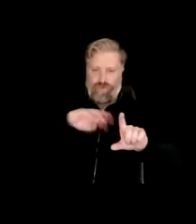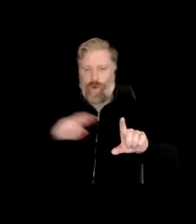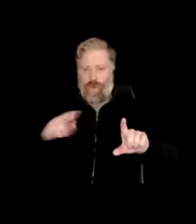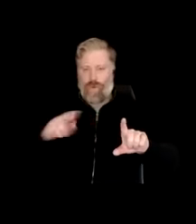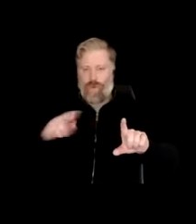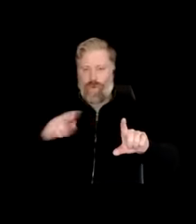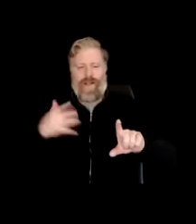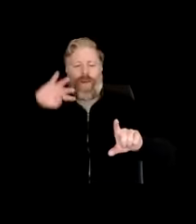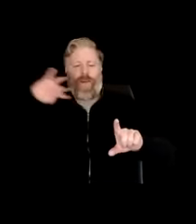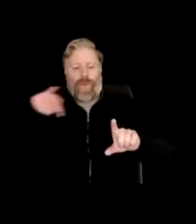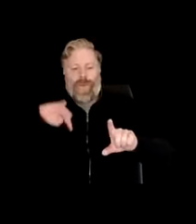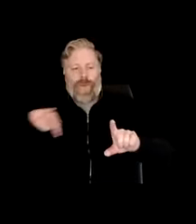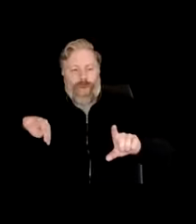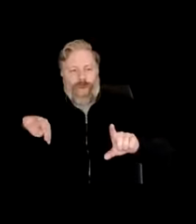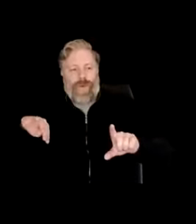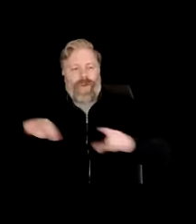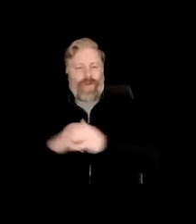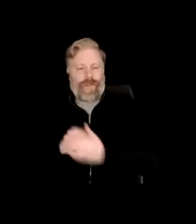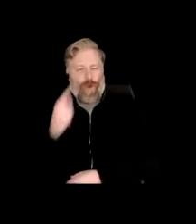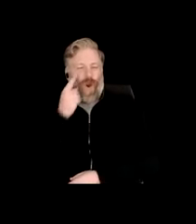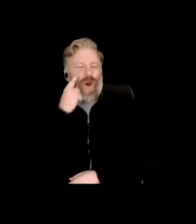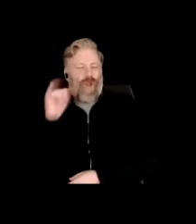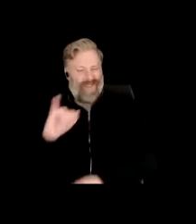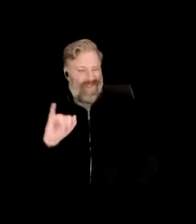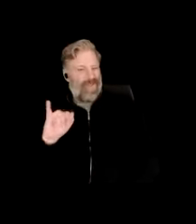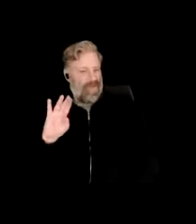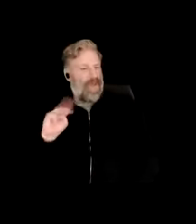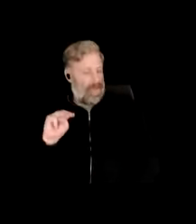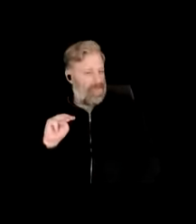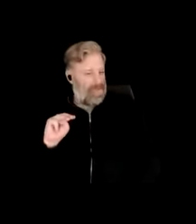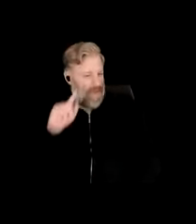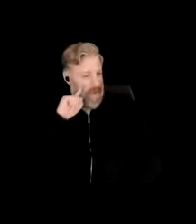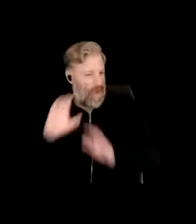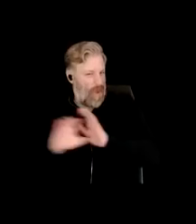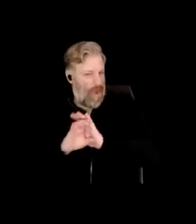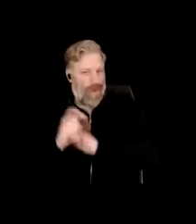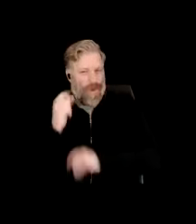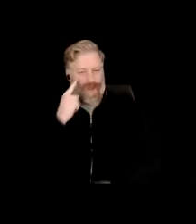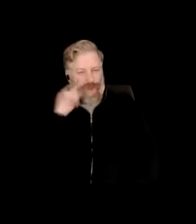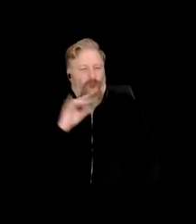It's vaguely the IBM logo, but with a hint of old tiny surface poster, thanks to a job shadow.